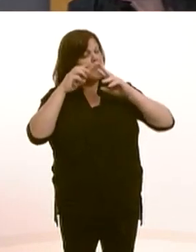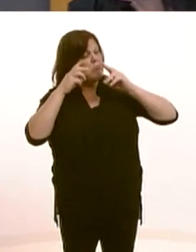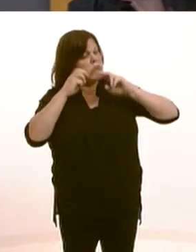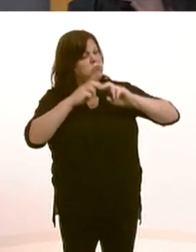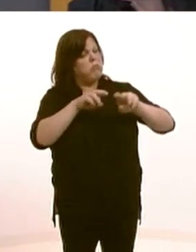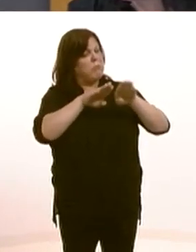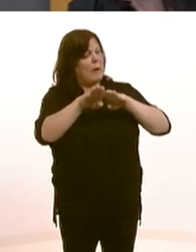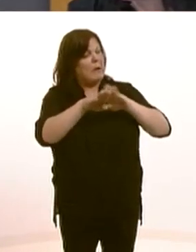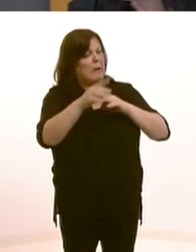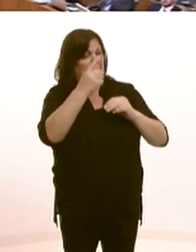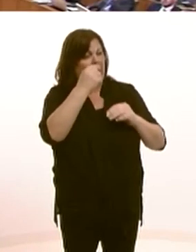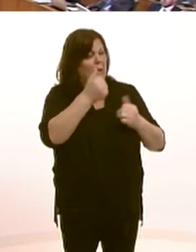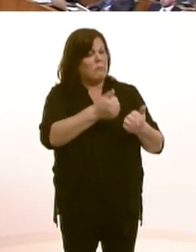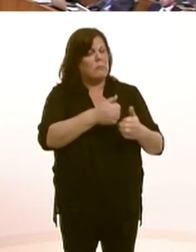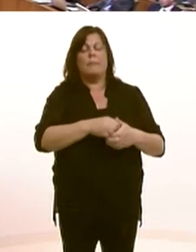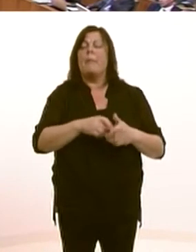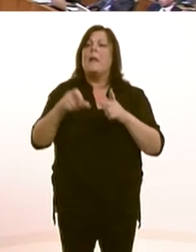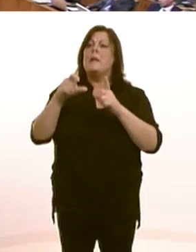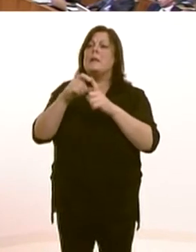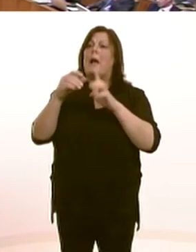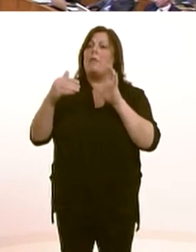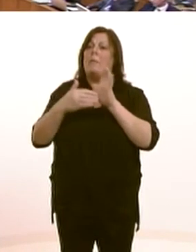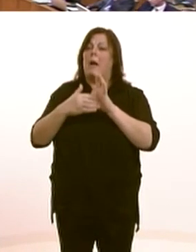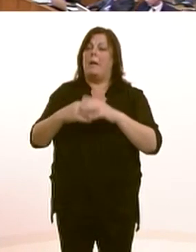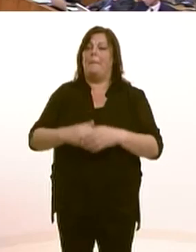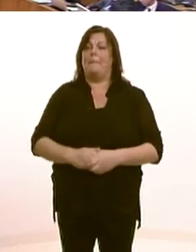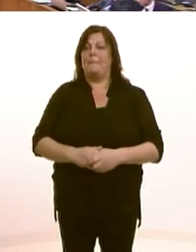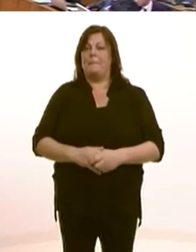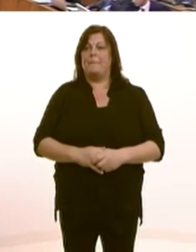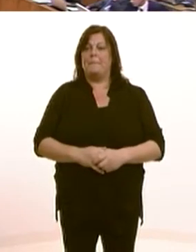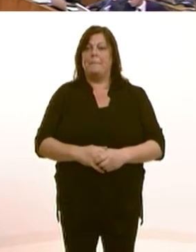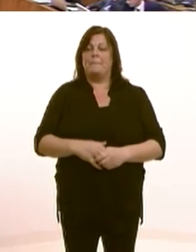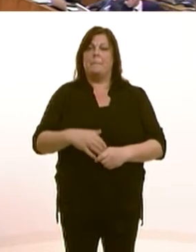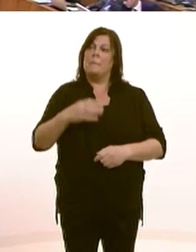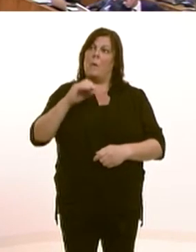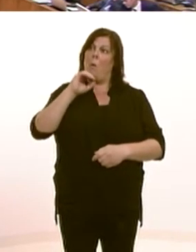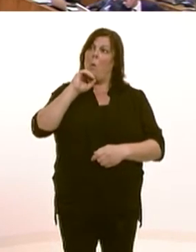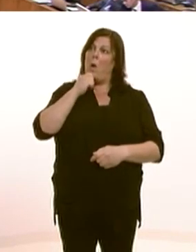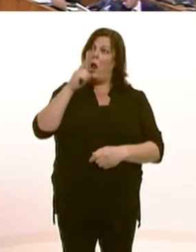Darren Millar: First Minister, will you join me in congratulating the Friends of Kinmel